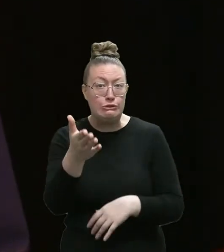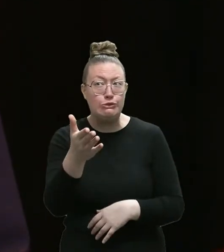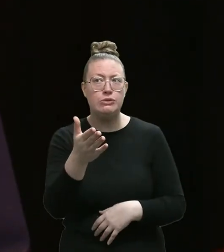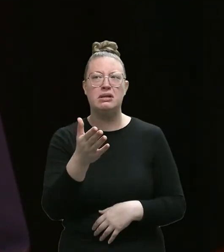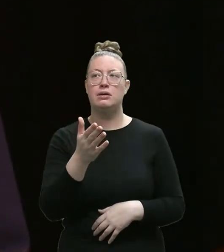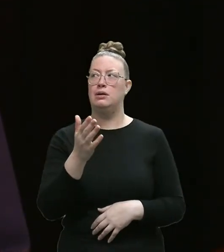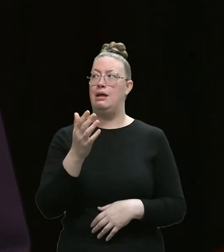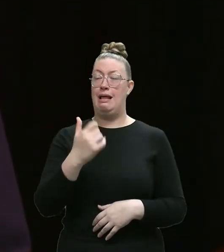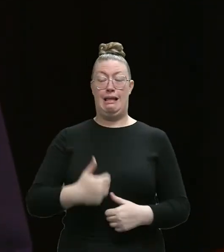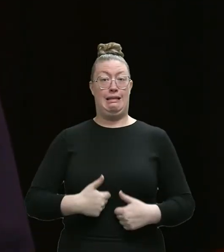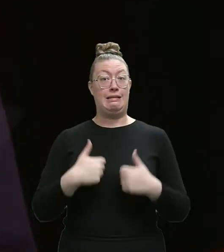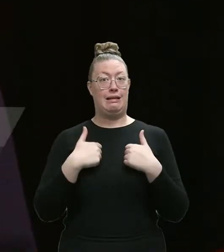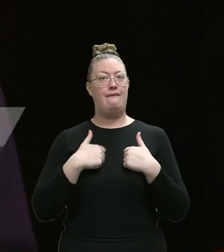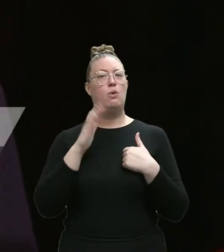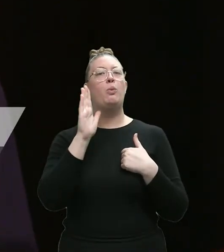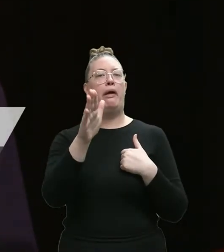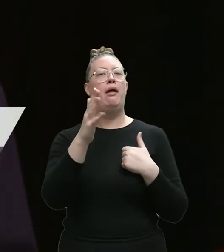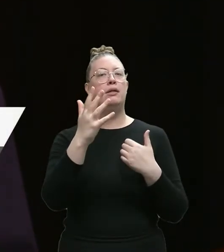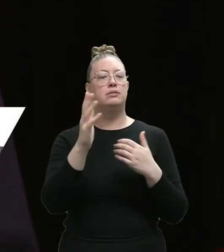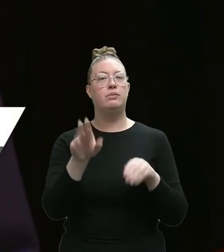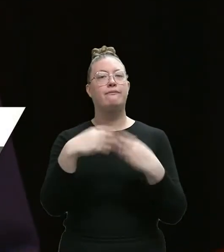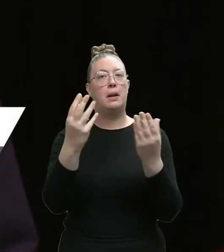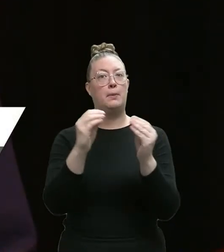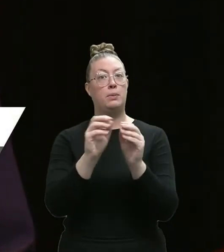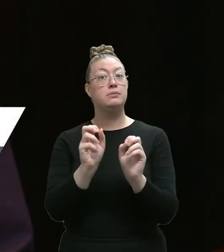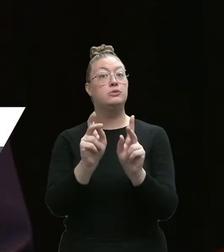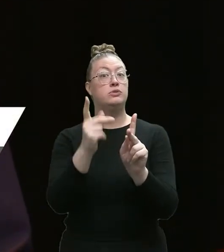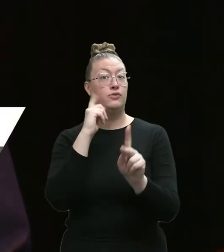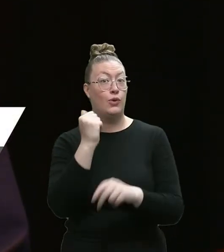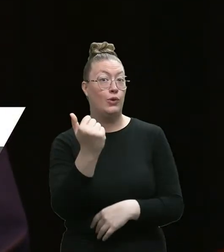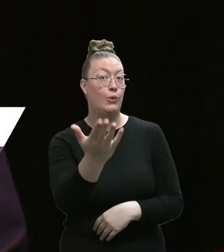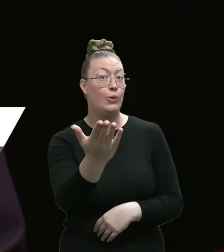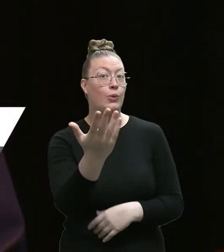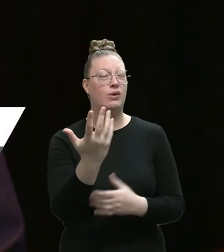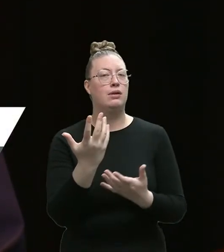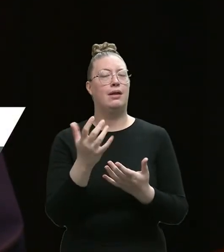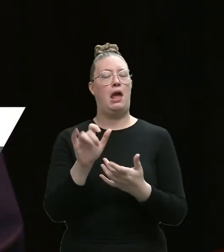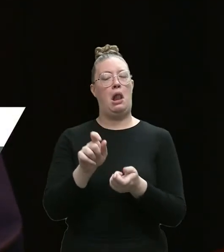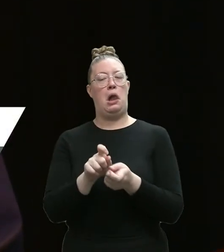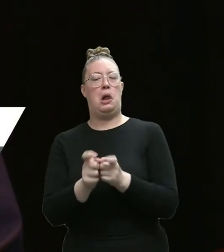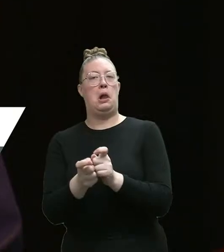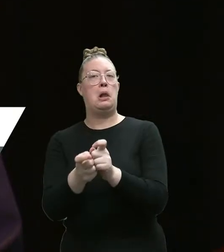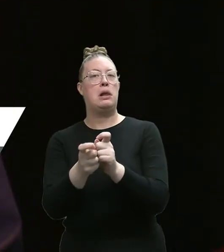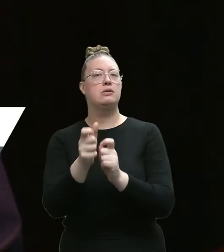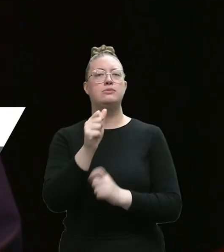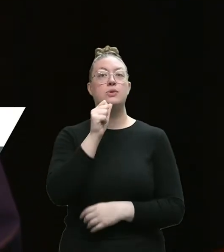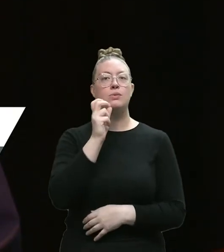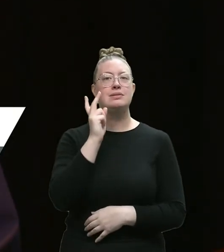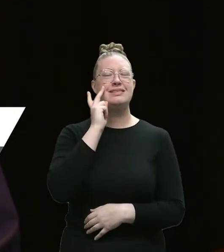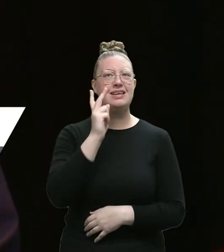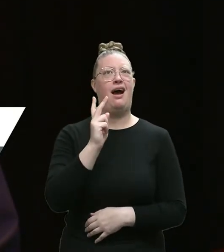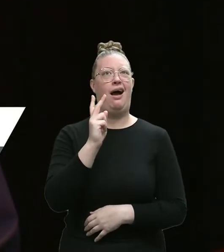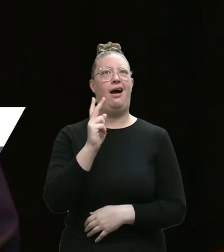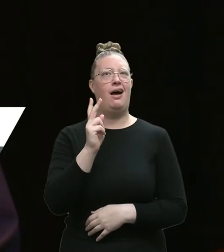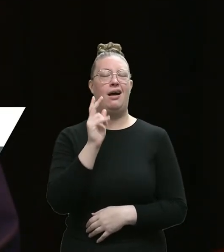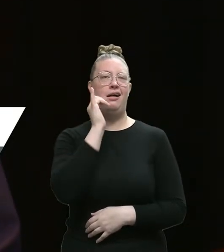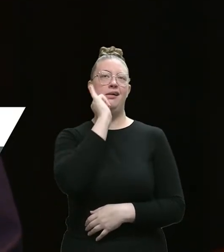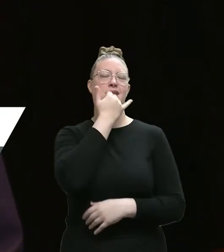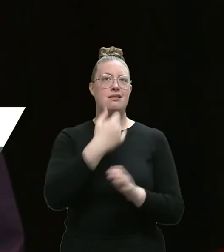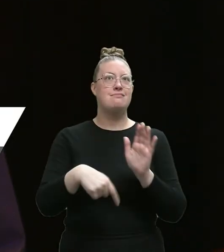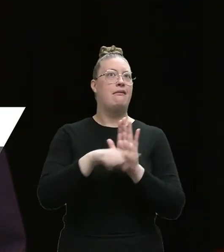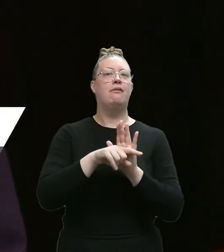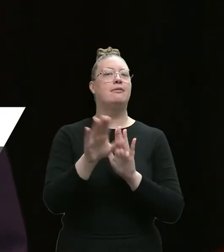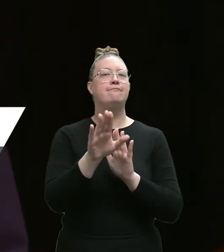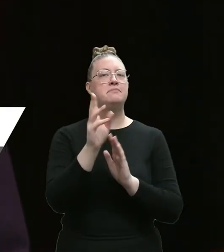Over my 20 years in participating in education